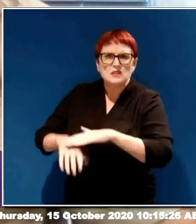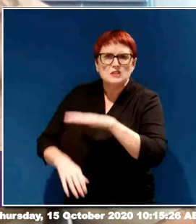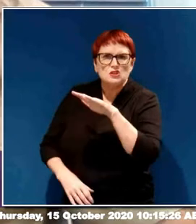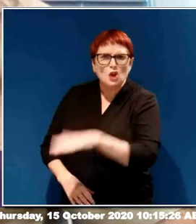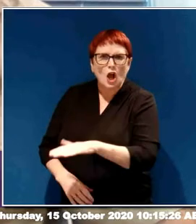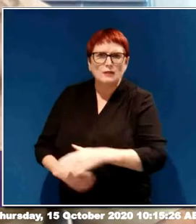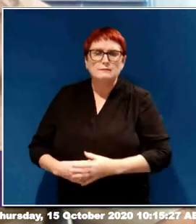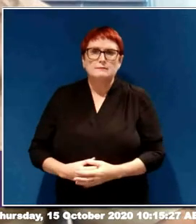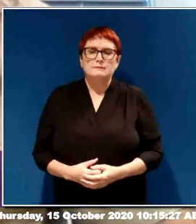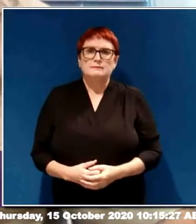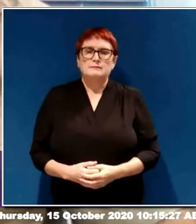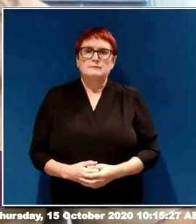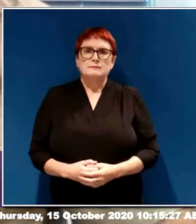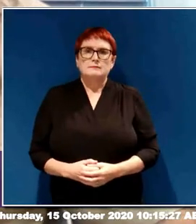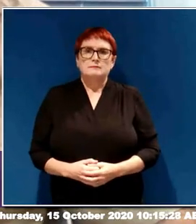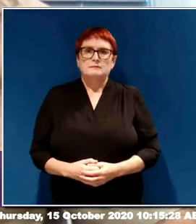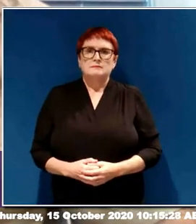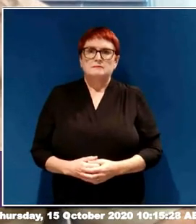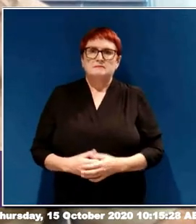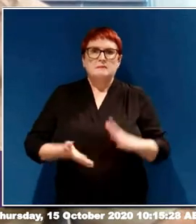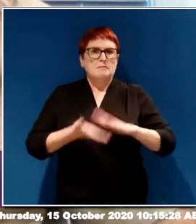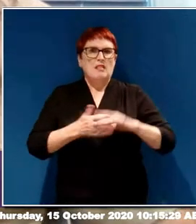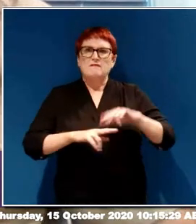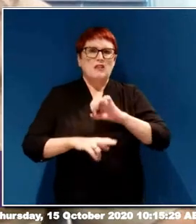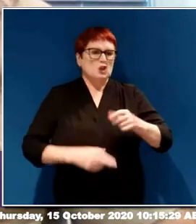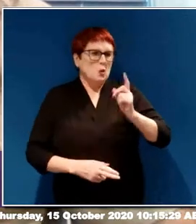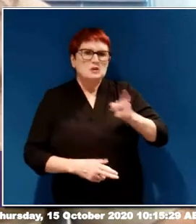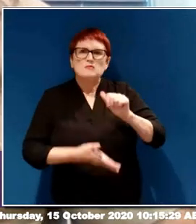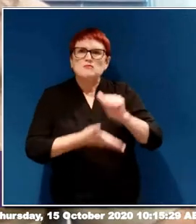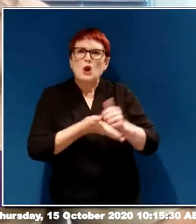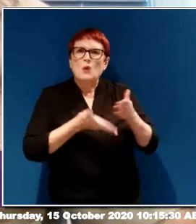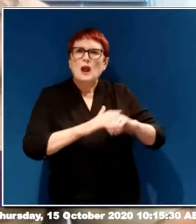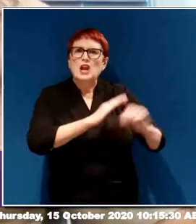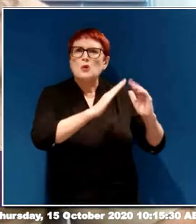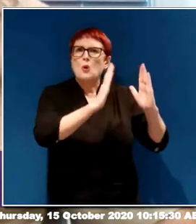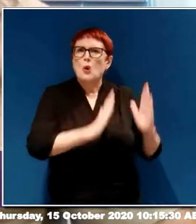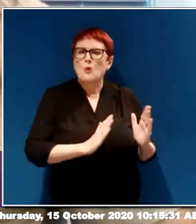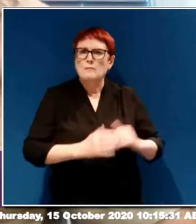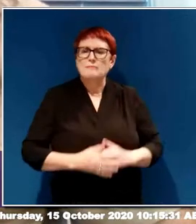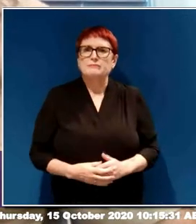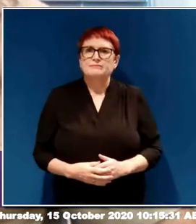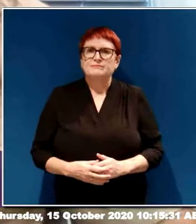that we didn't discipline correctly. So it all came back on our shoulders to go, "You need to do